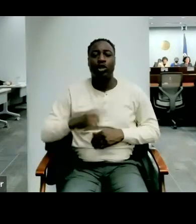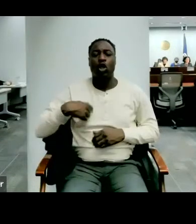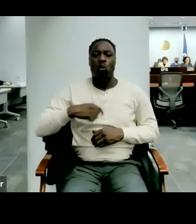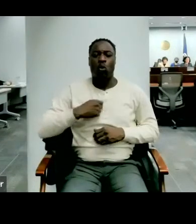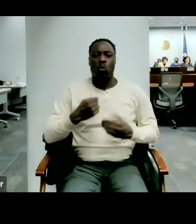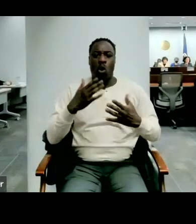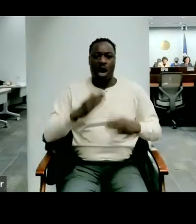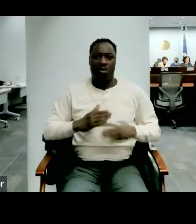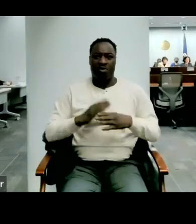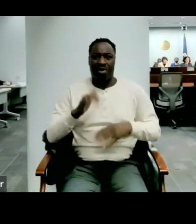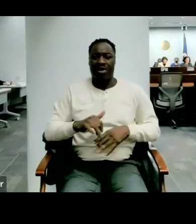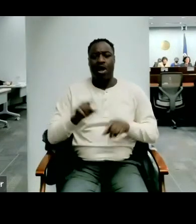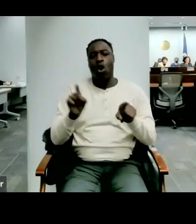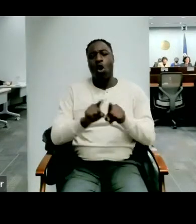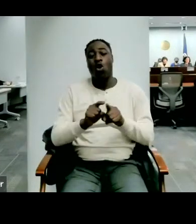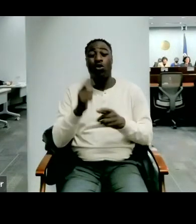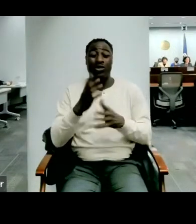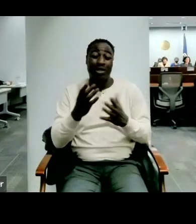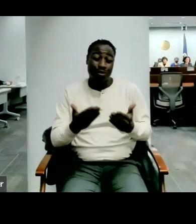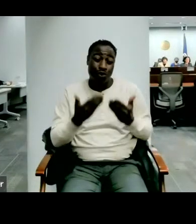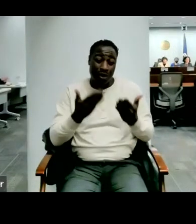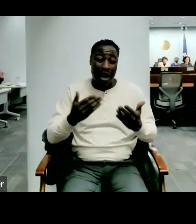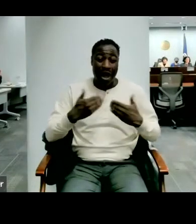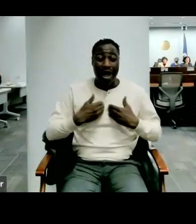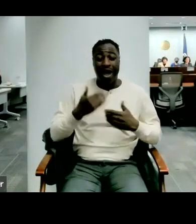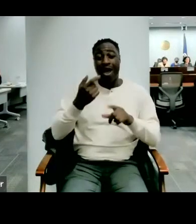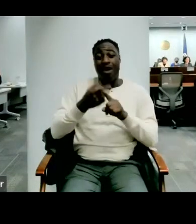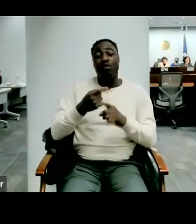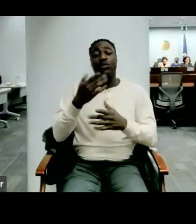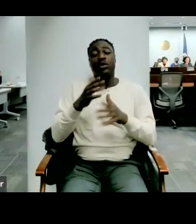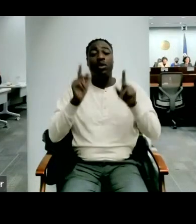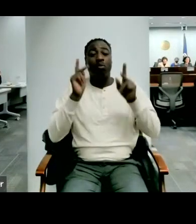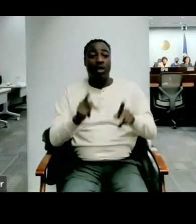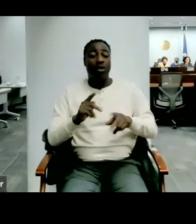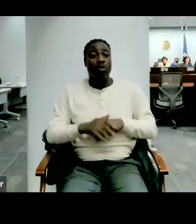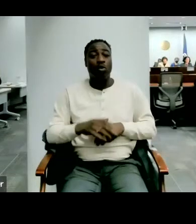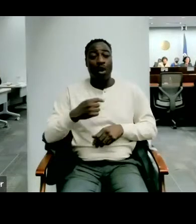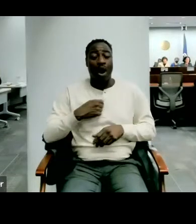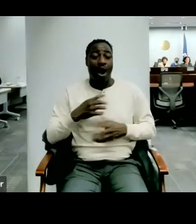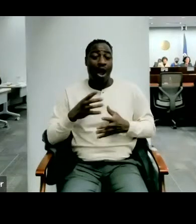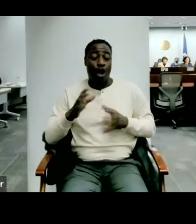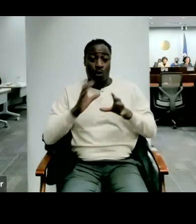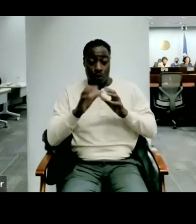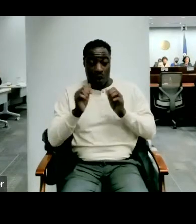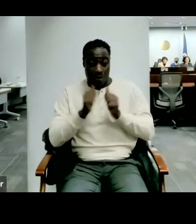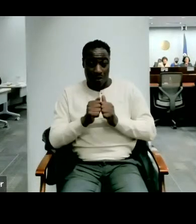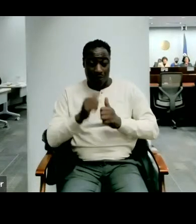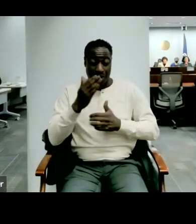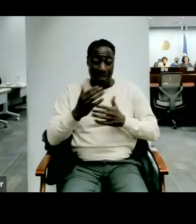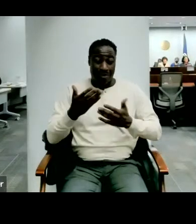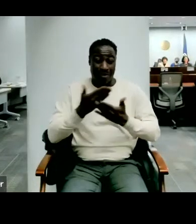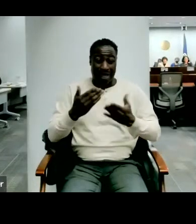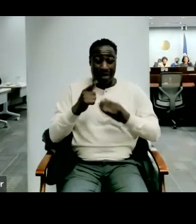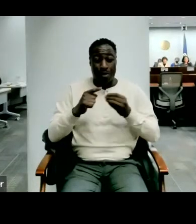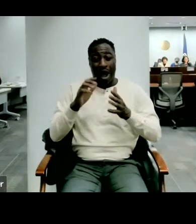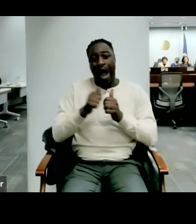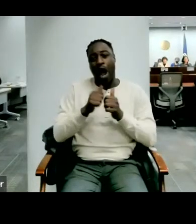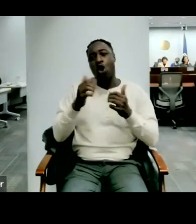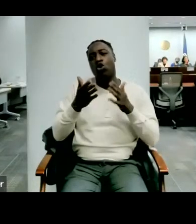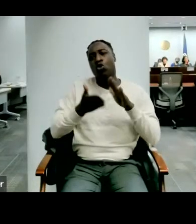I also want to bring some suggestions from some people I talked to, some things concern about how you guys operate that creates problems.